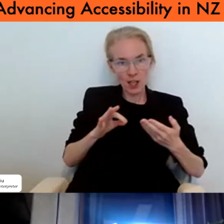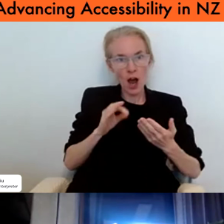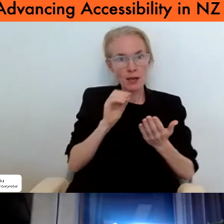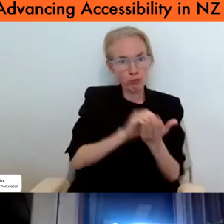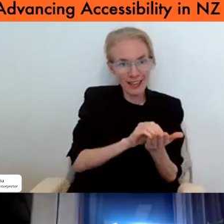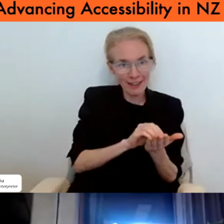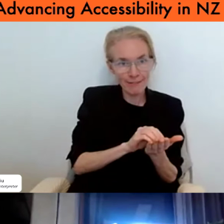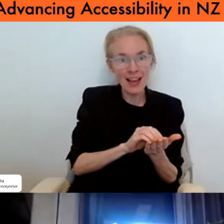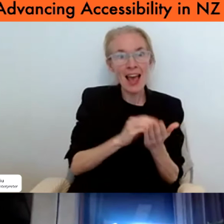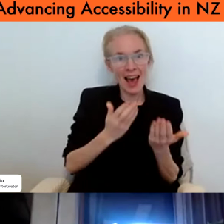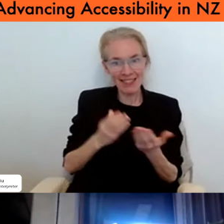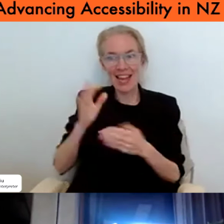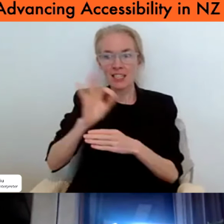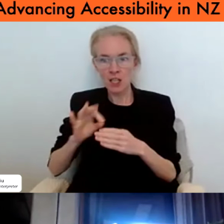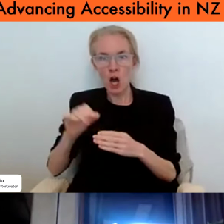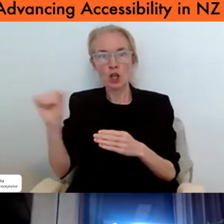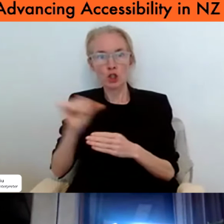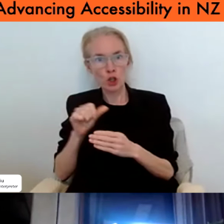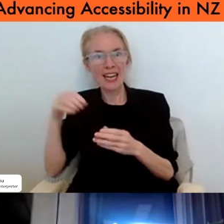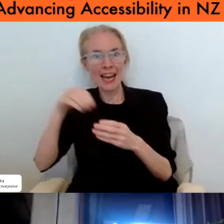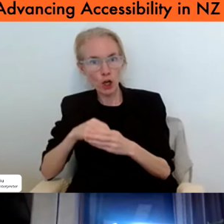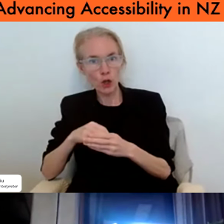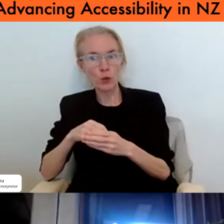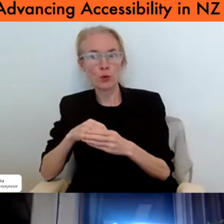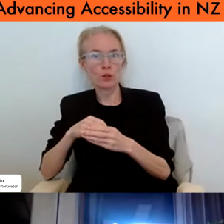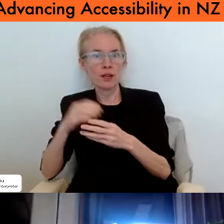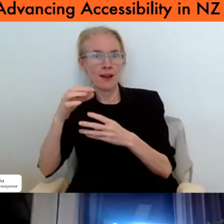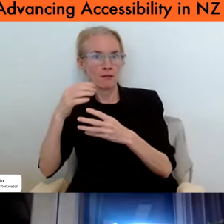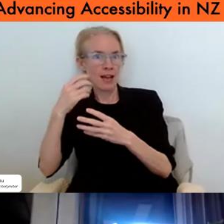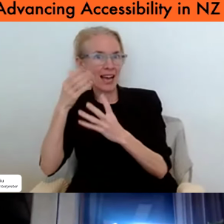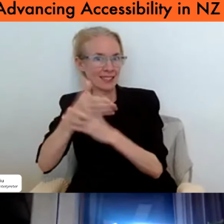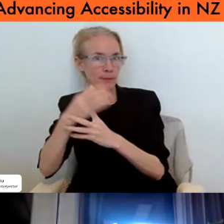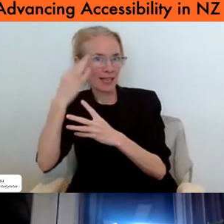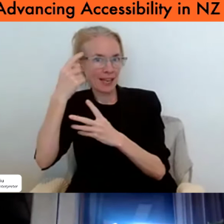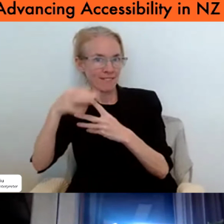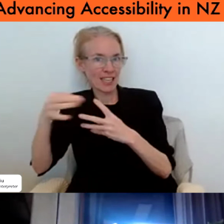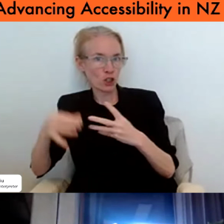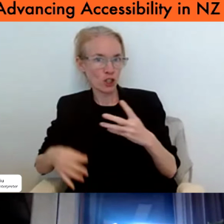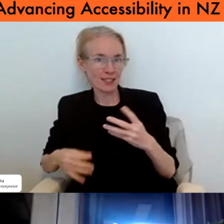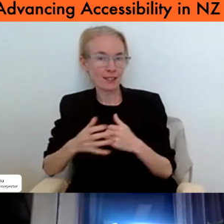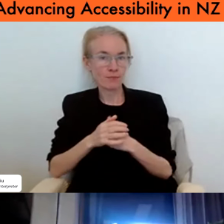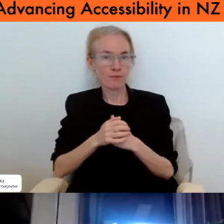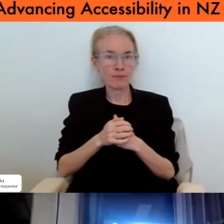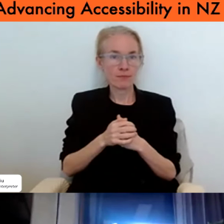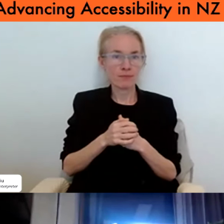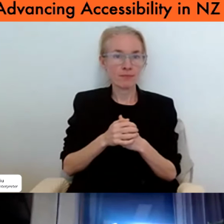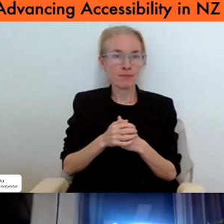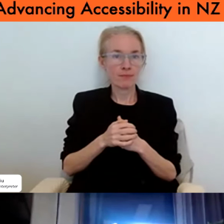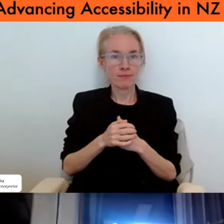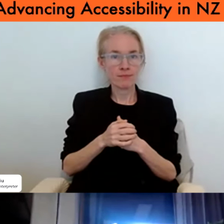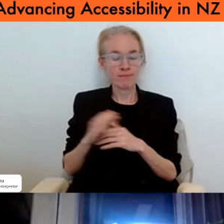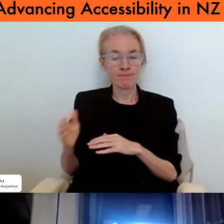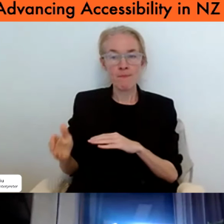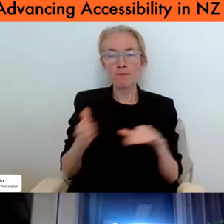designed into the home concept. If I look at solutions, because